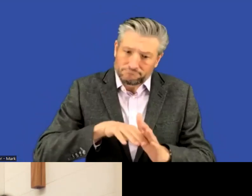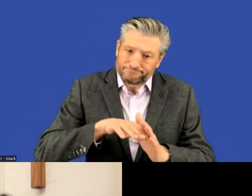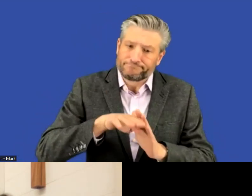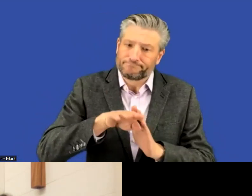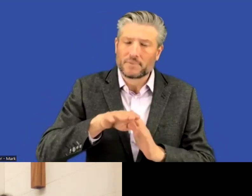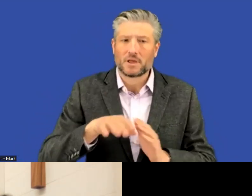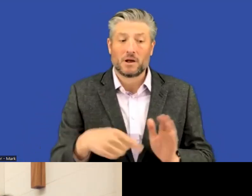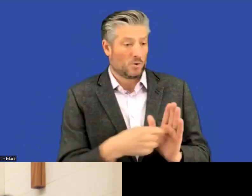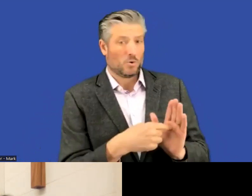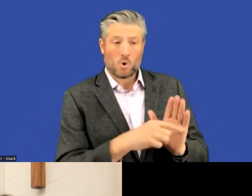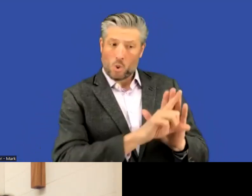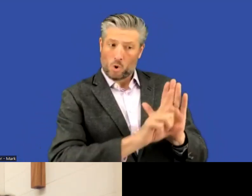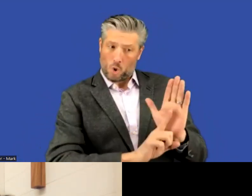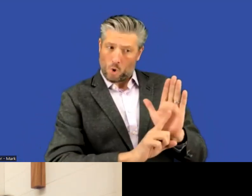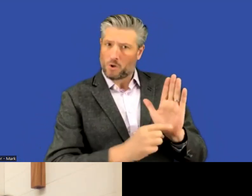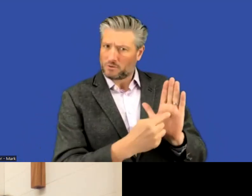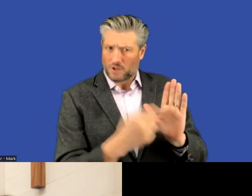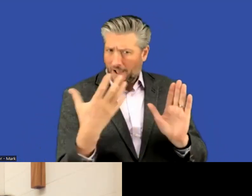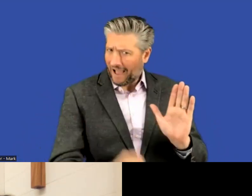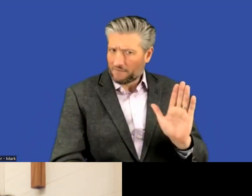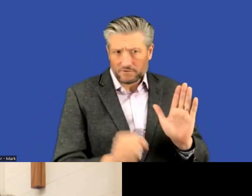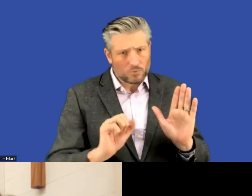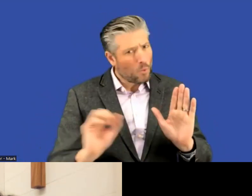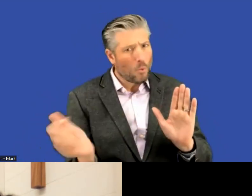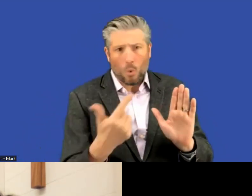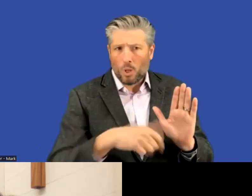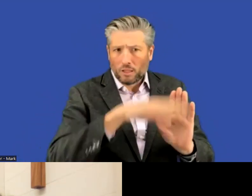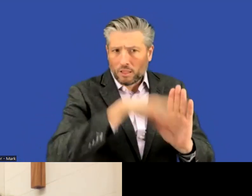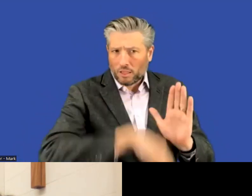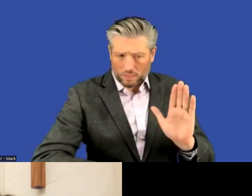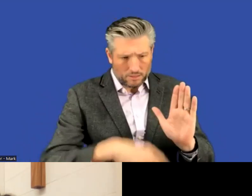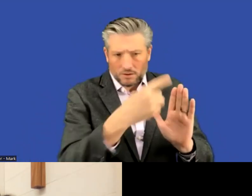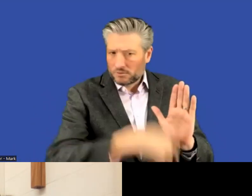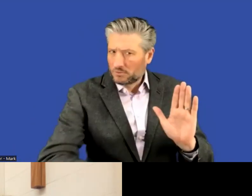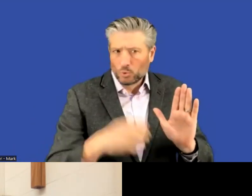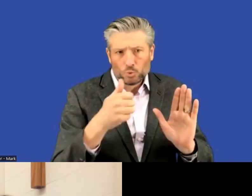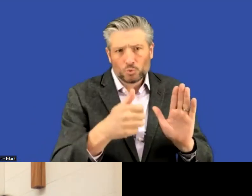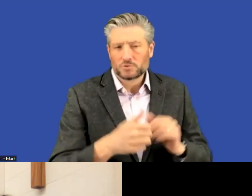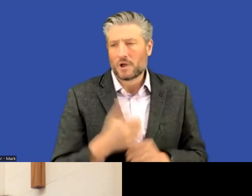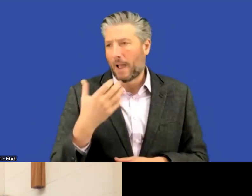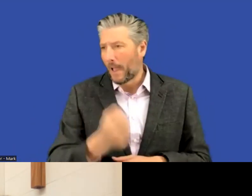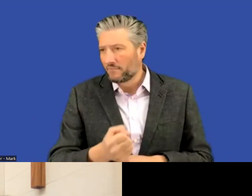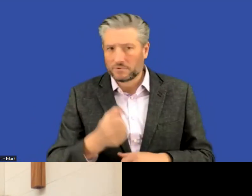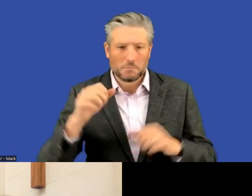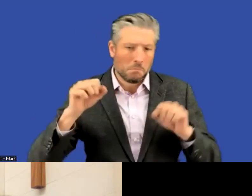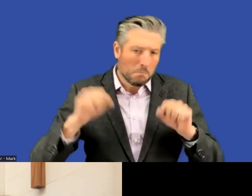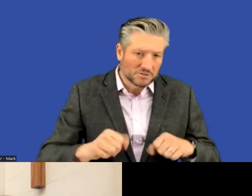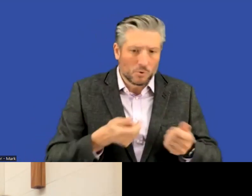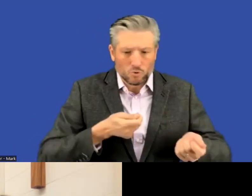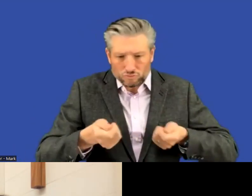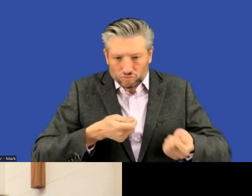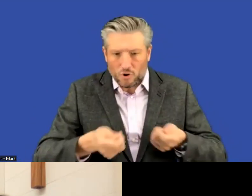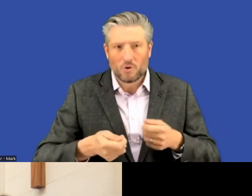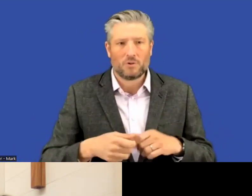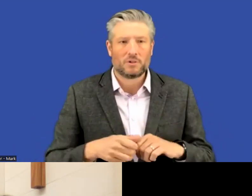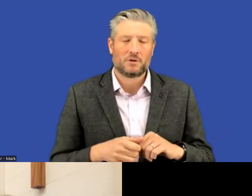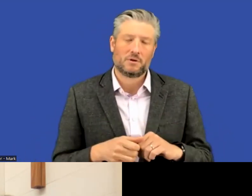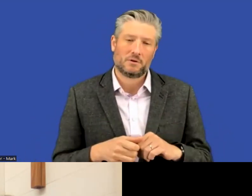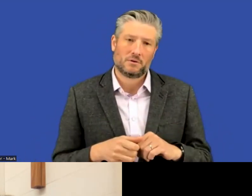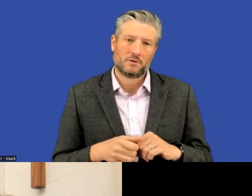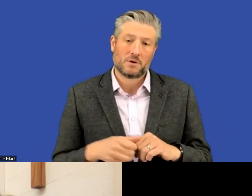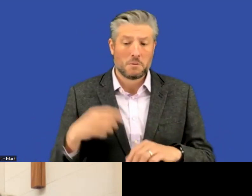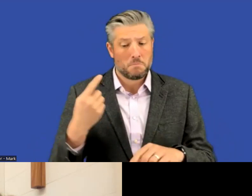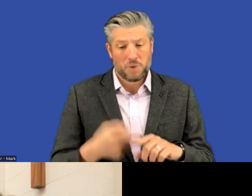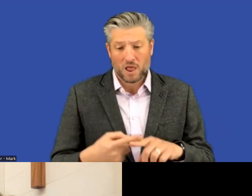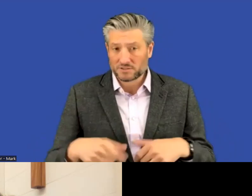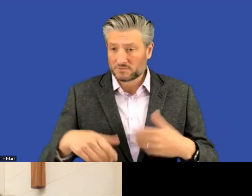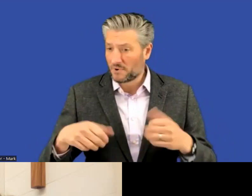We really need now a measure for control and real application and real sanction.